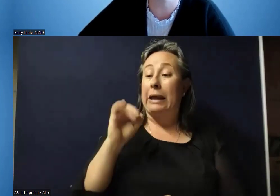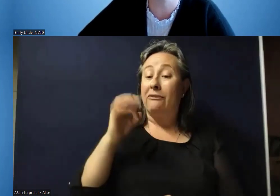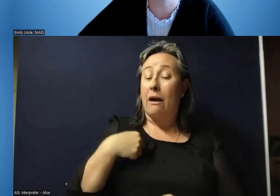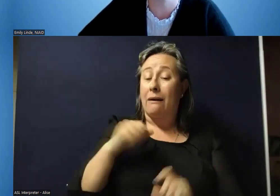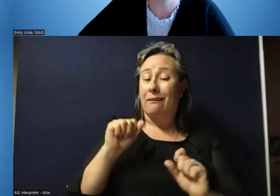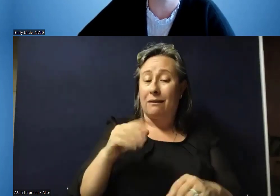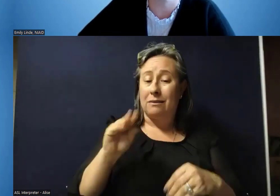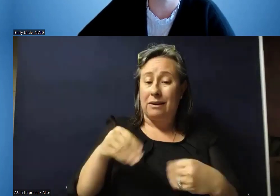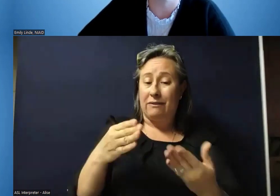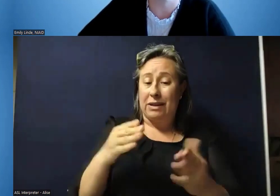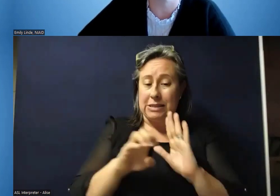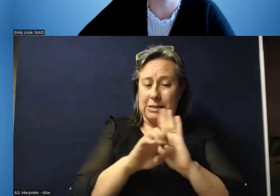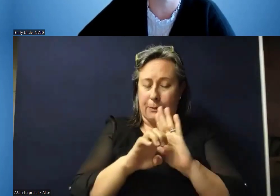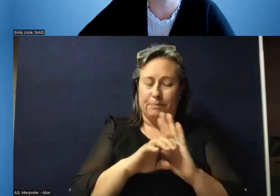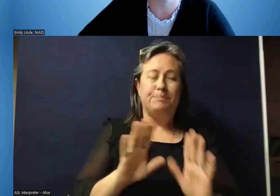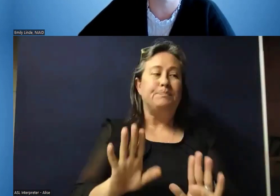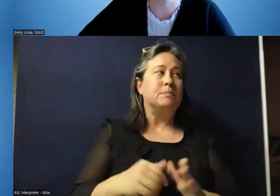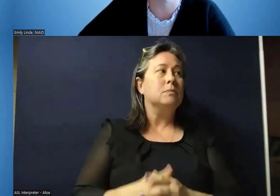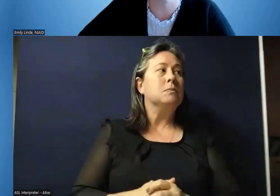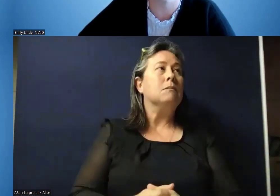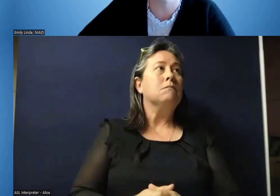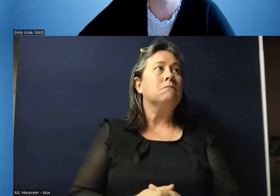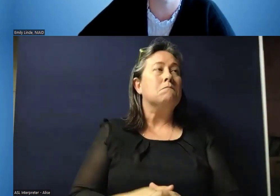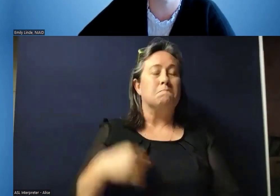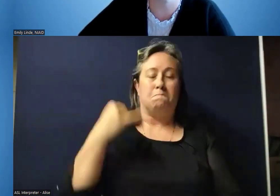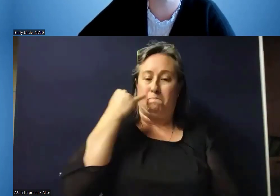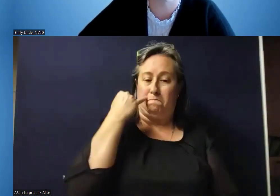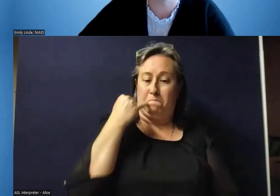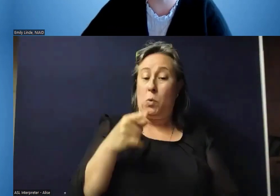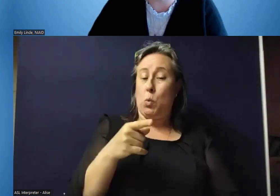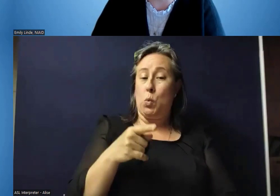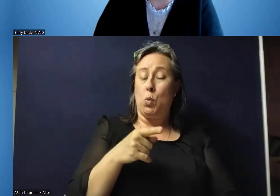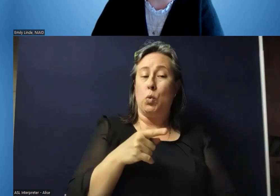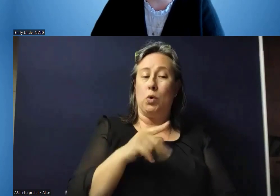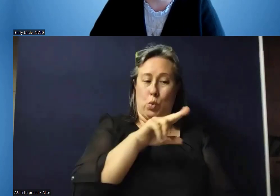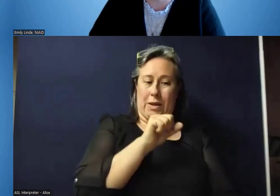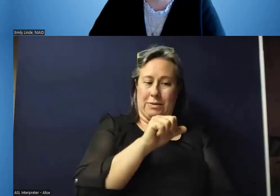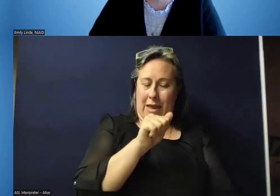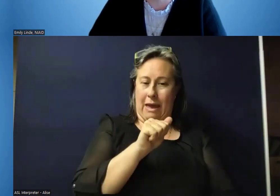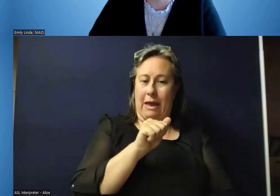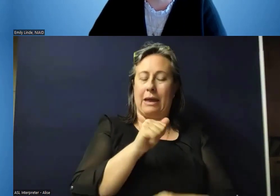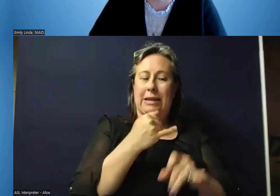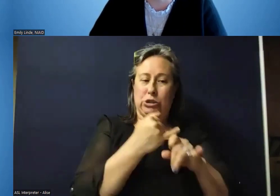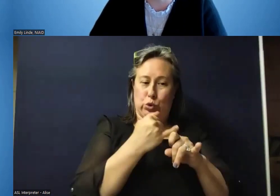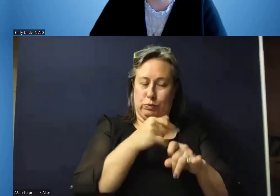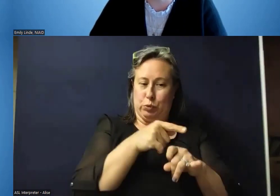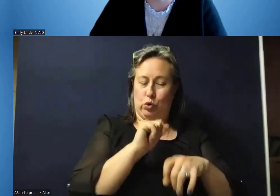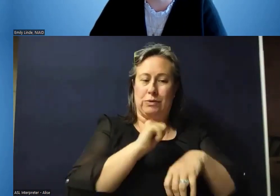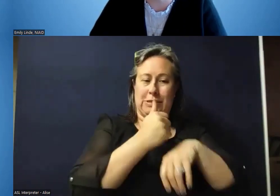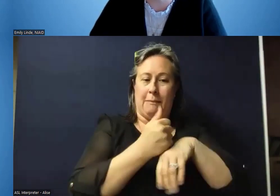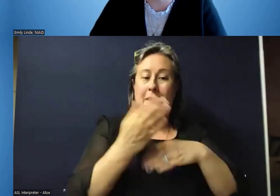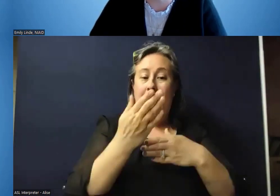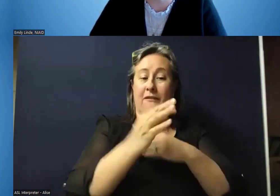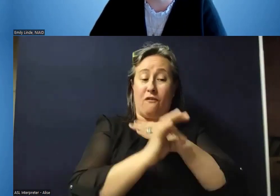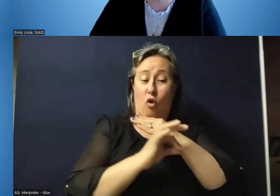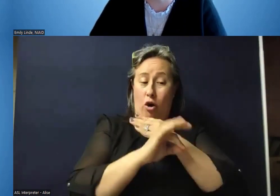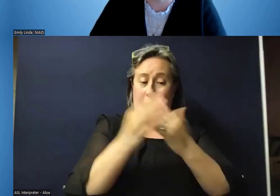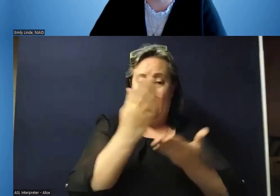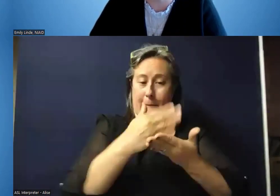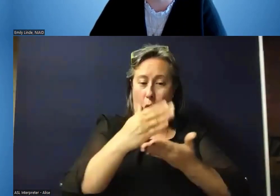So let's say that you are a domestic institution. You've set up a foreign component and there is a foreign investigator